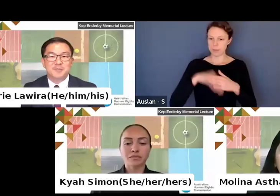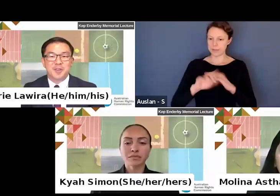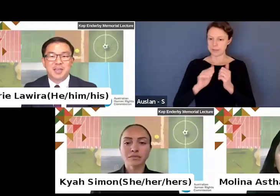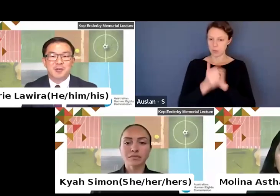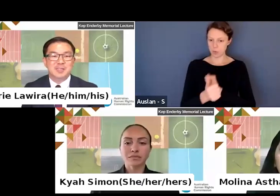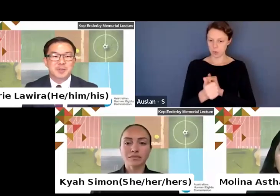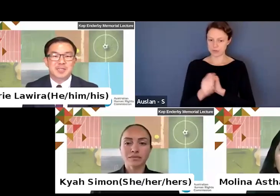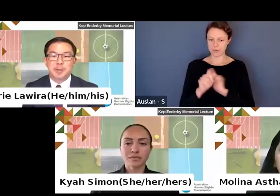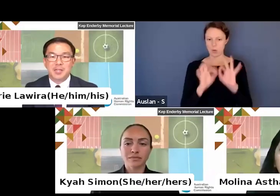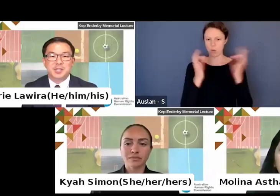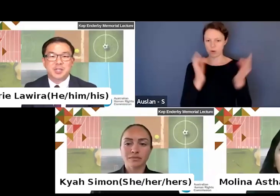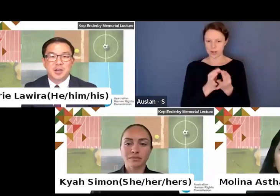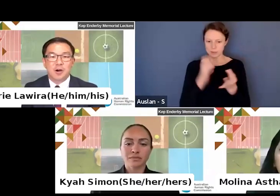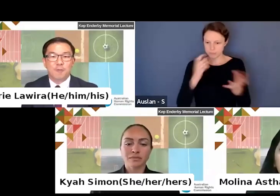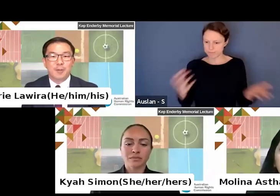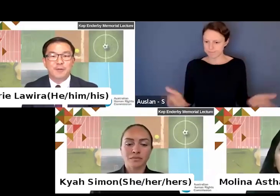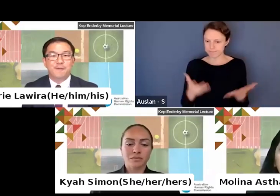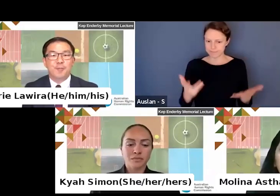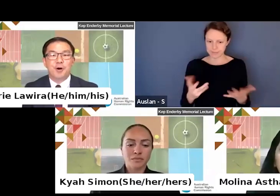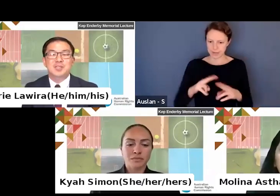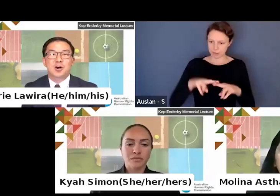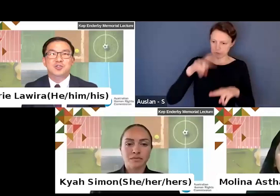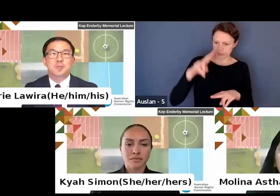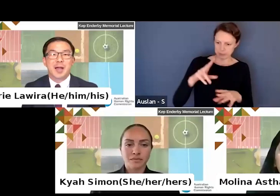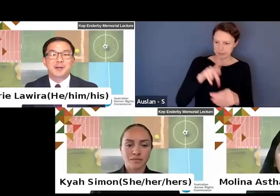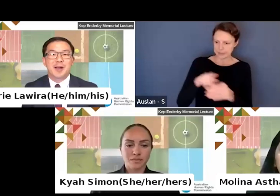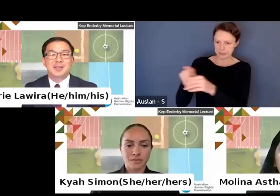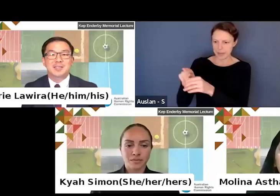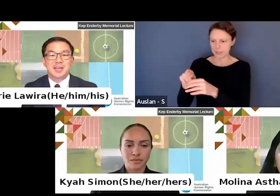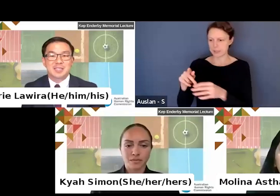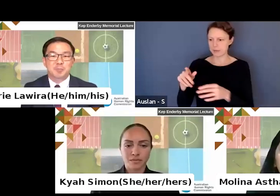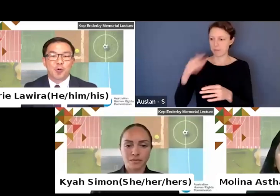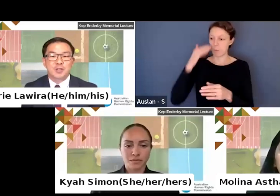for the increased participation of women from multicultural backgrounds in sport